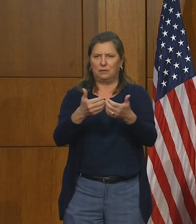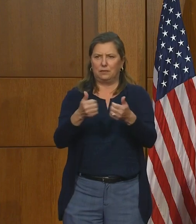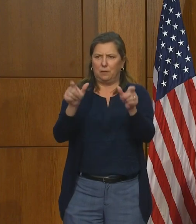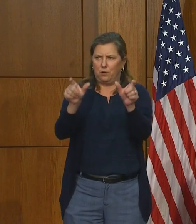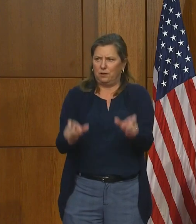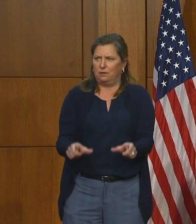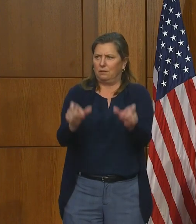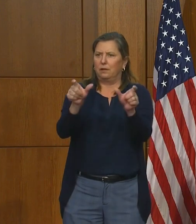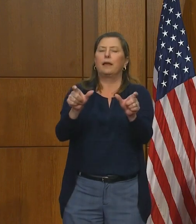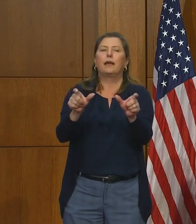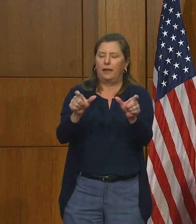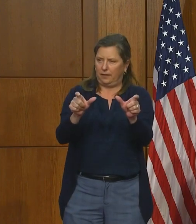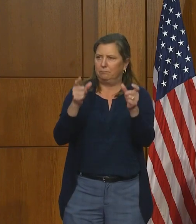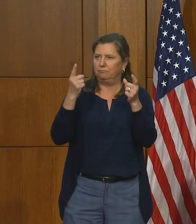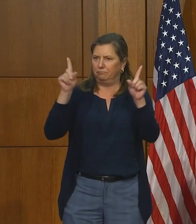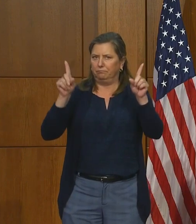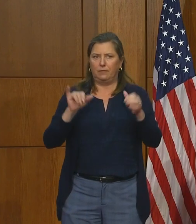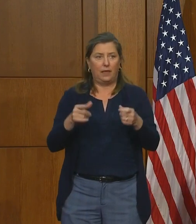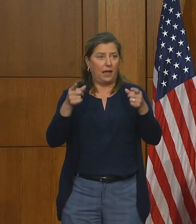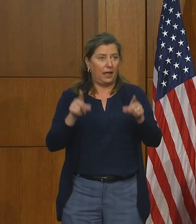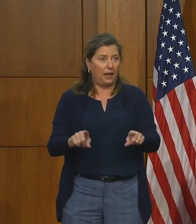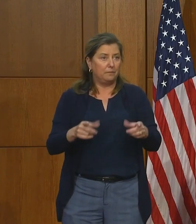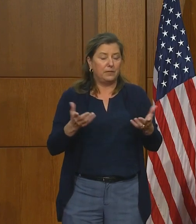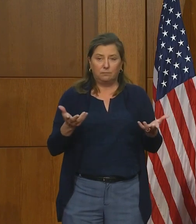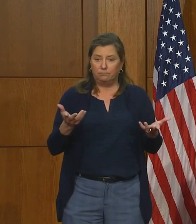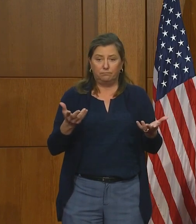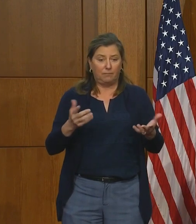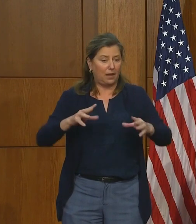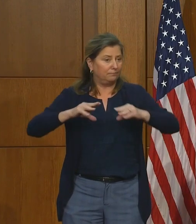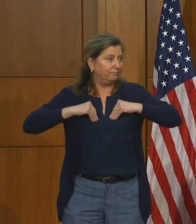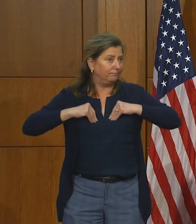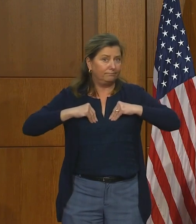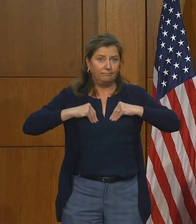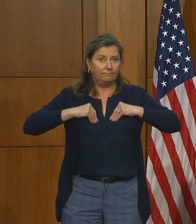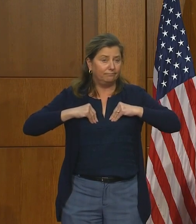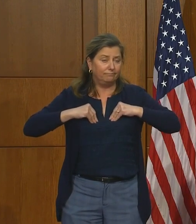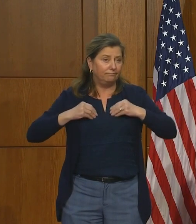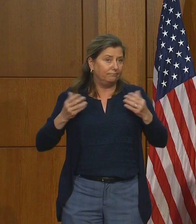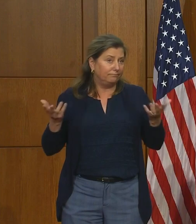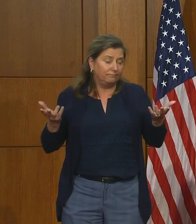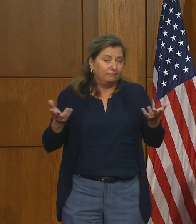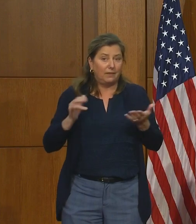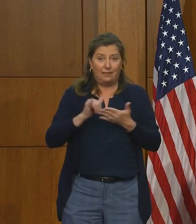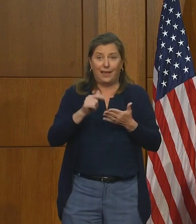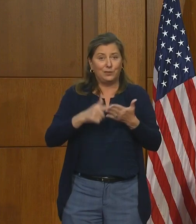BEEN I WENT TO THE VDH AND SAID THAT I. THINK THE NEED TO BE